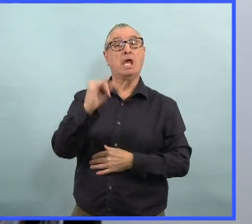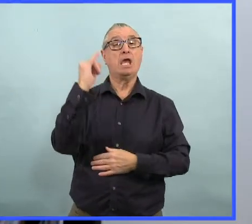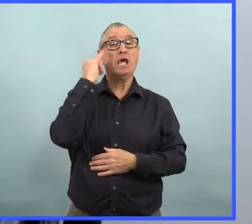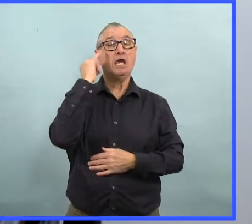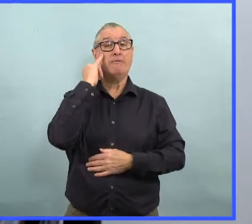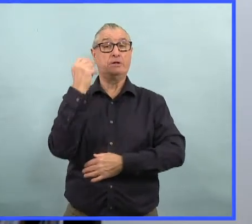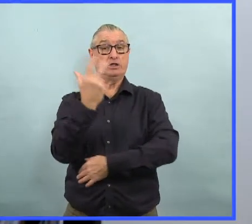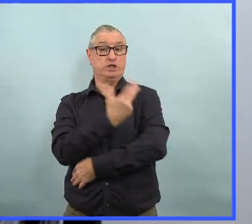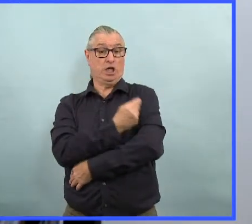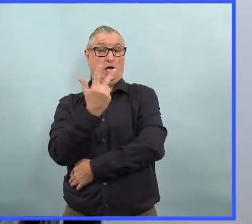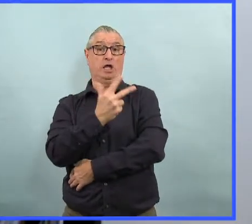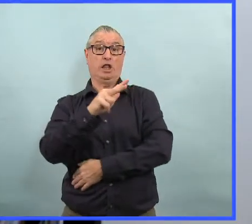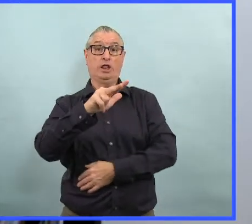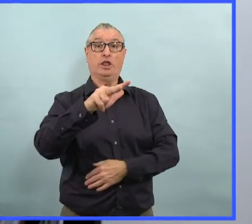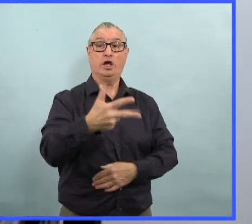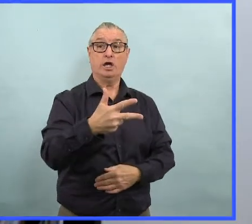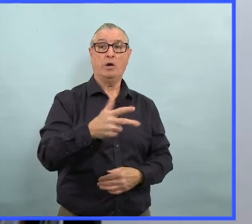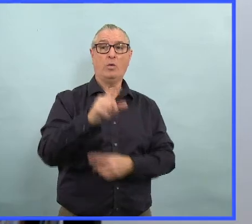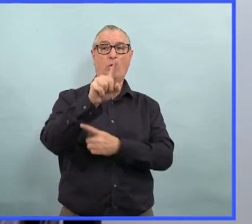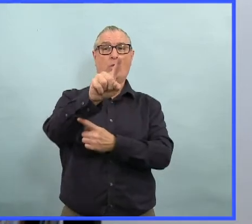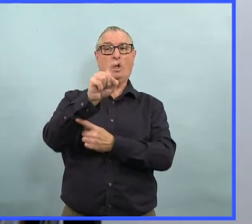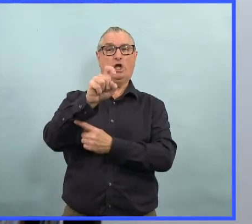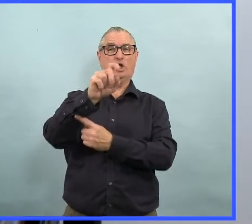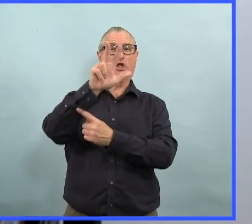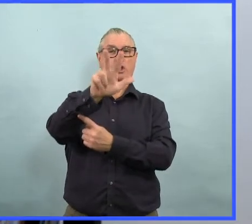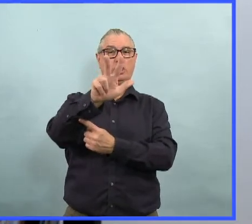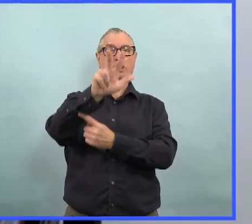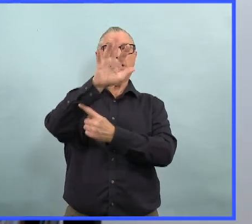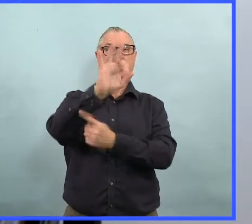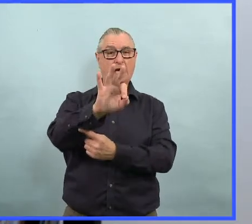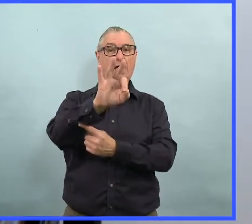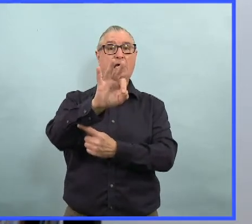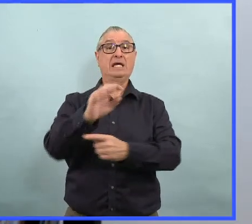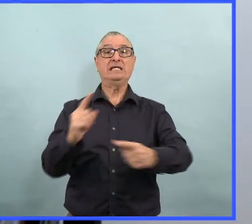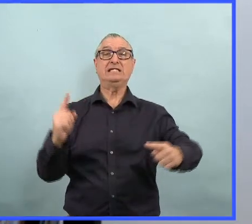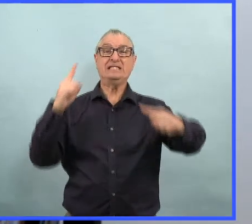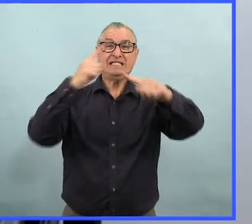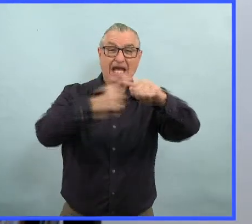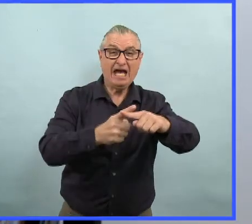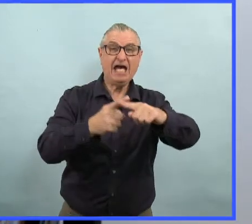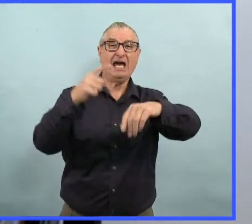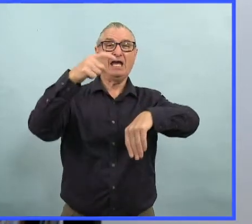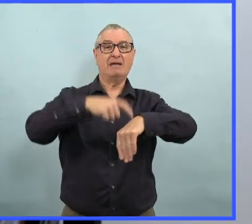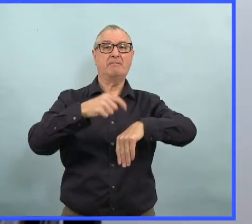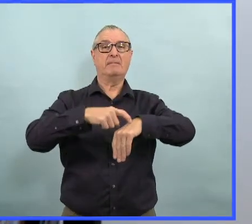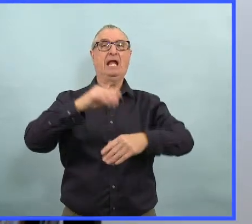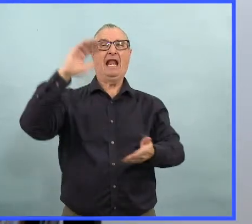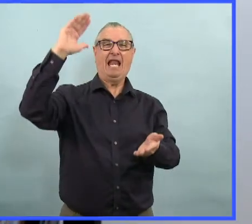to have a severe enough infection that they require icu admission compared to someone who's had a booster dose